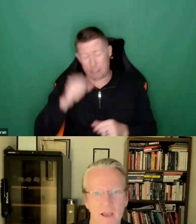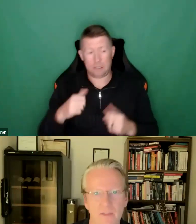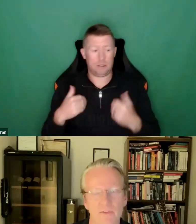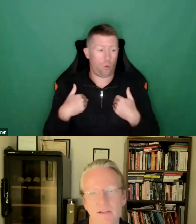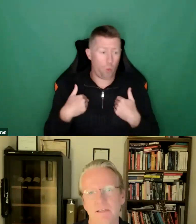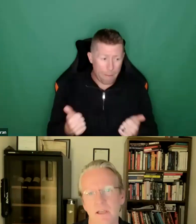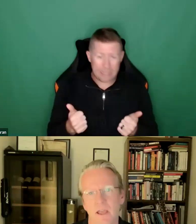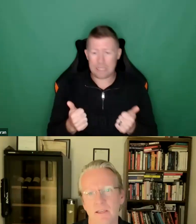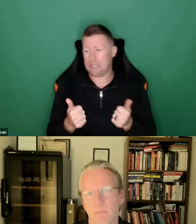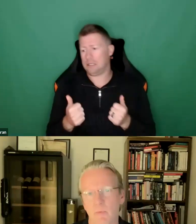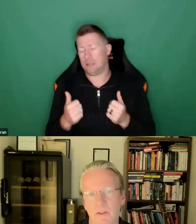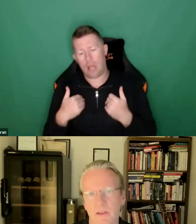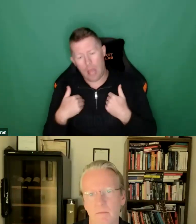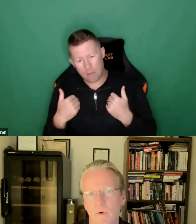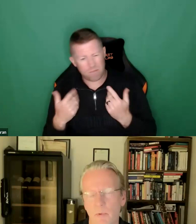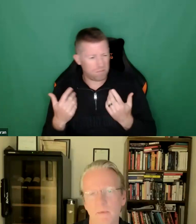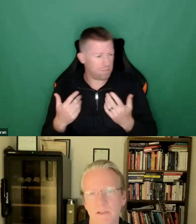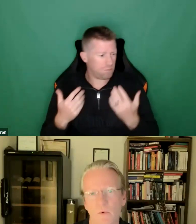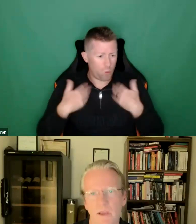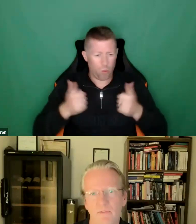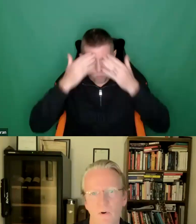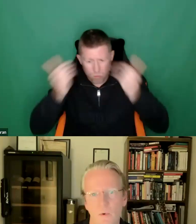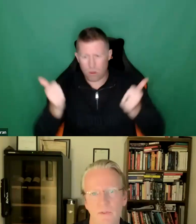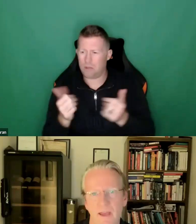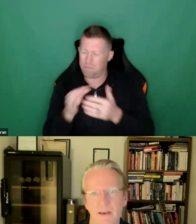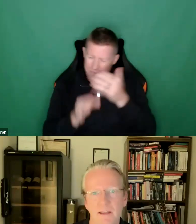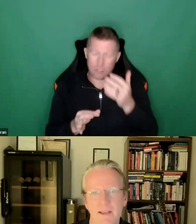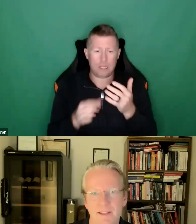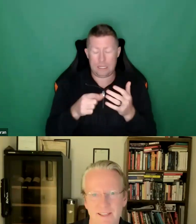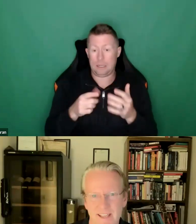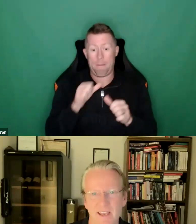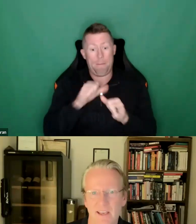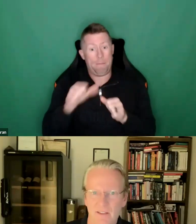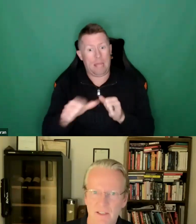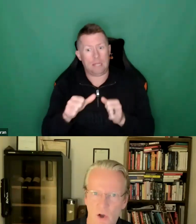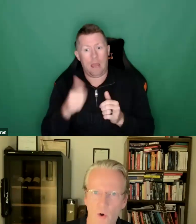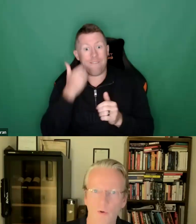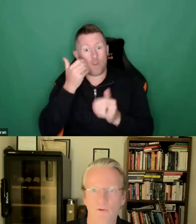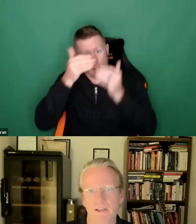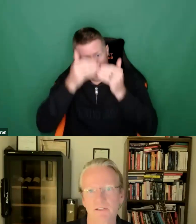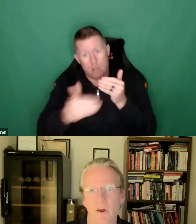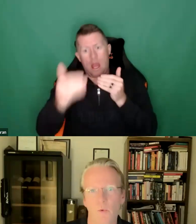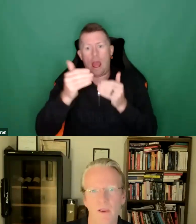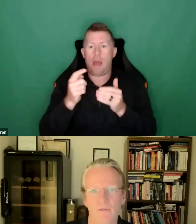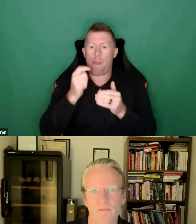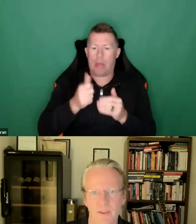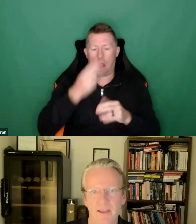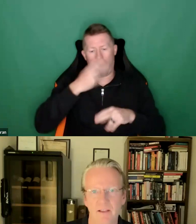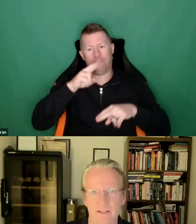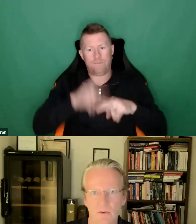conversation that focuses on a more broader area of schooling and outcomes of schooling including academics and well-being and health and other